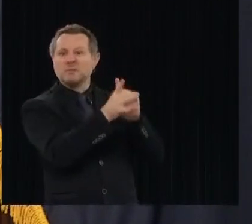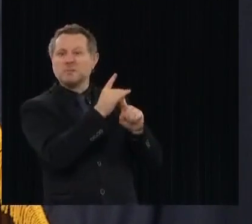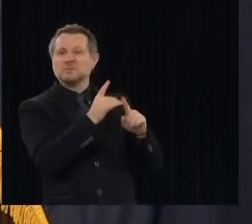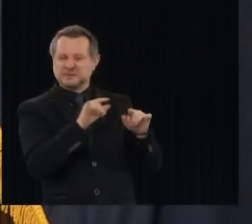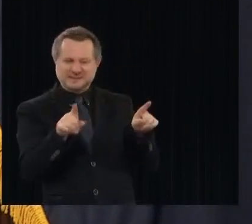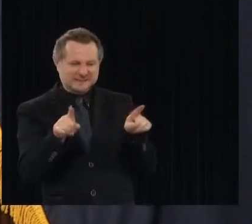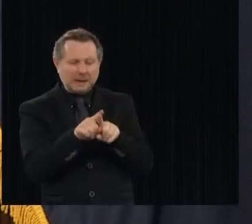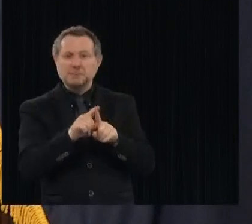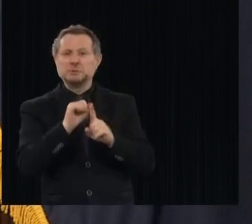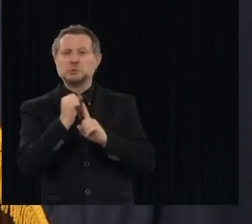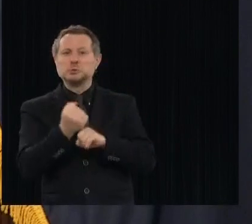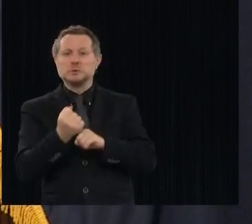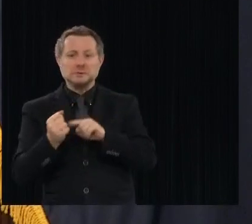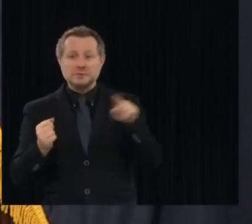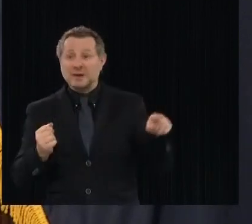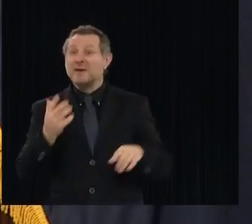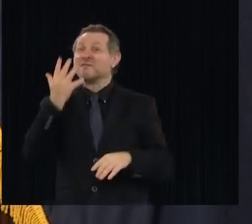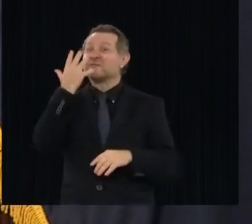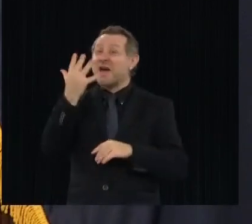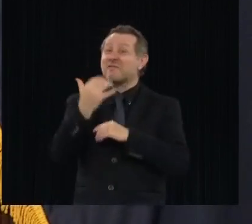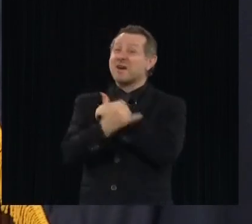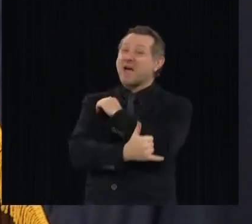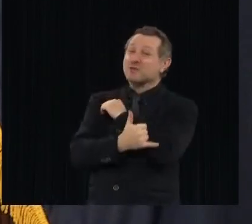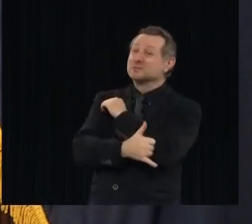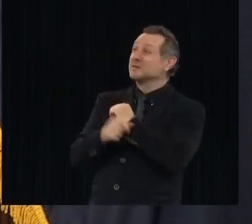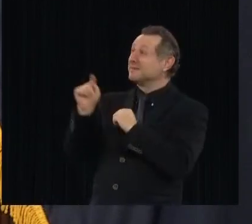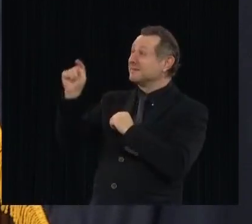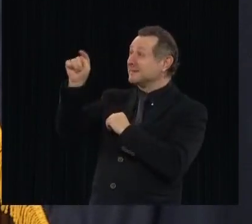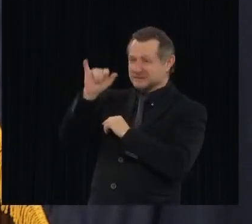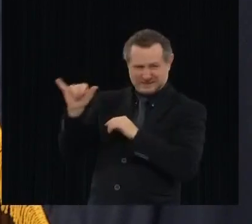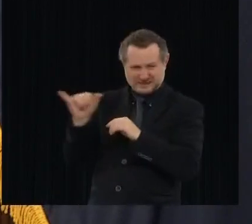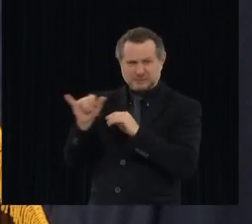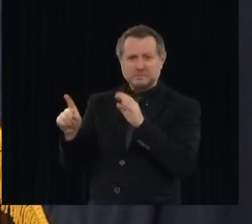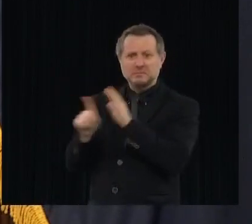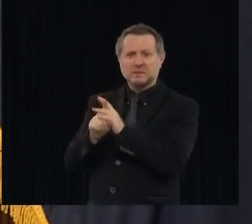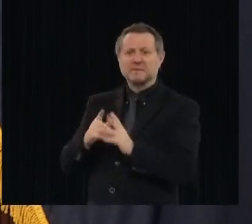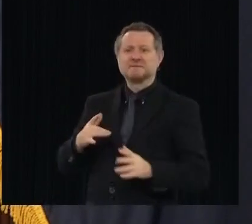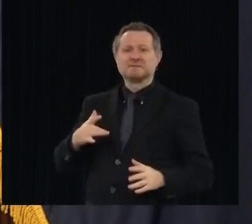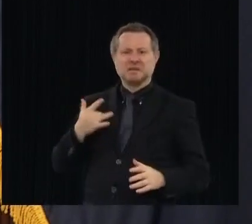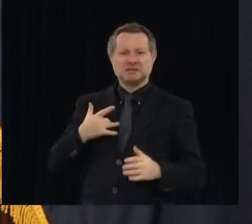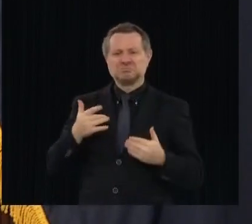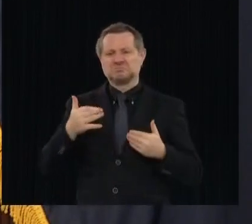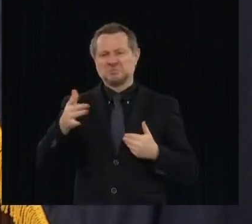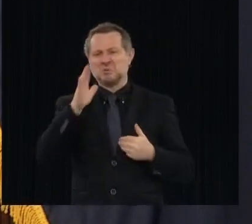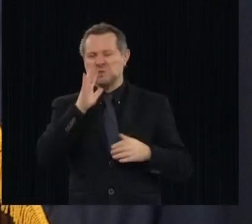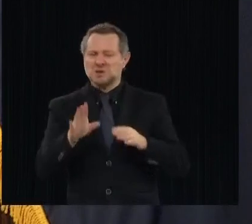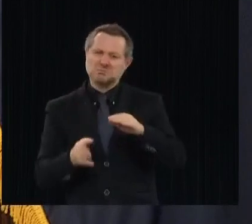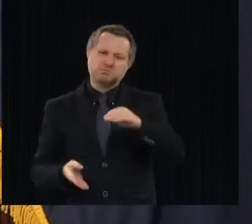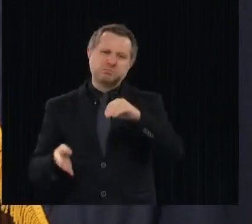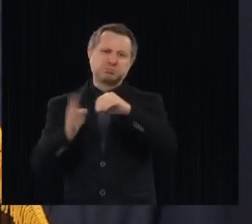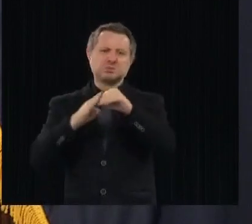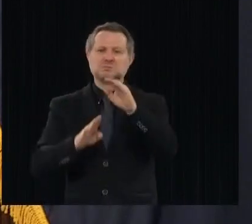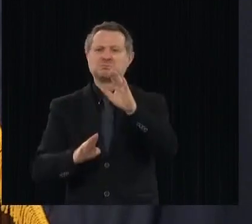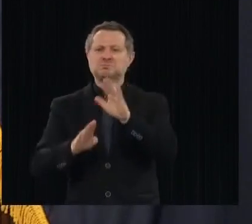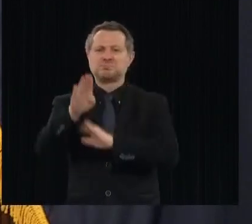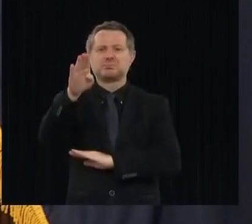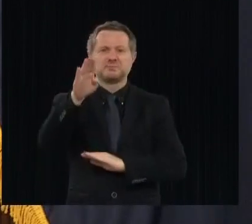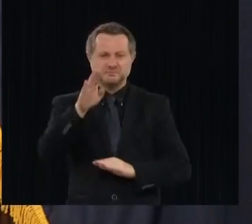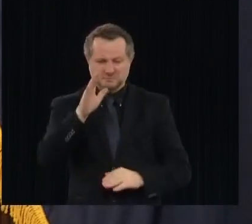ALREADY LIKE 16 STATES ARE SAYING, OH, YEAH, WE SEE THAT ALSO. FIVE COUNTRIES ARE SAYING WE SEE